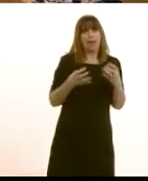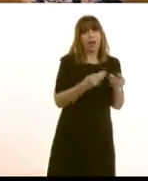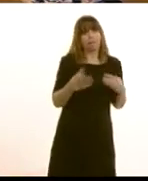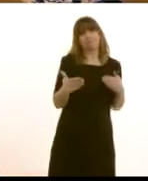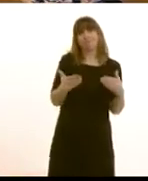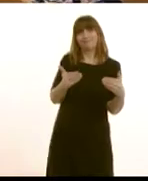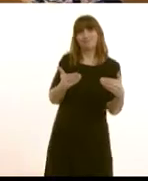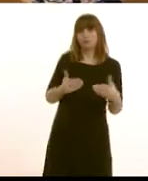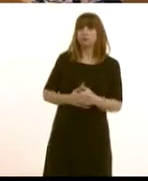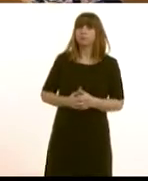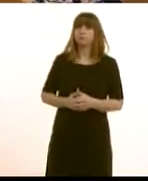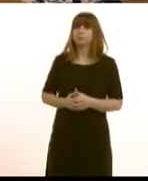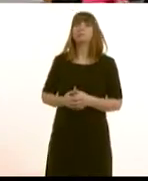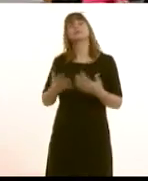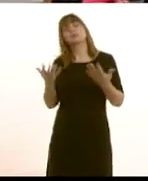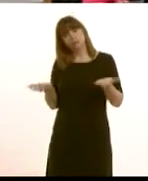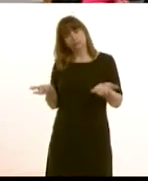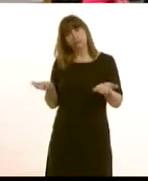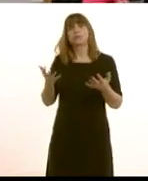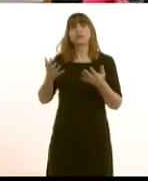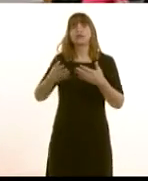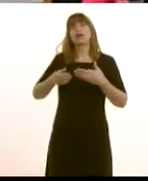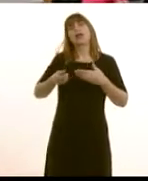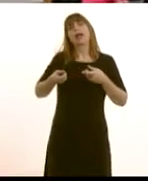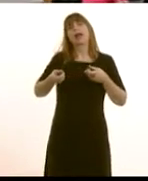is an example of where that does happenówhere leadership changes in schools in order for